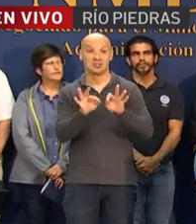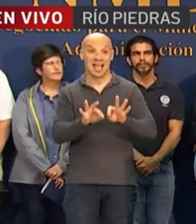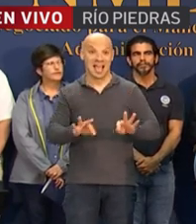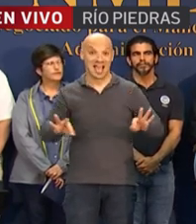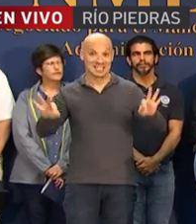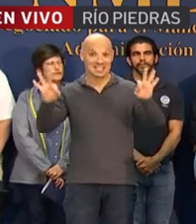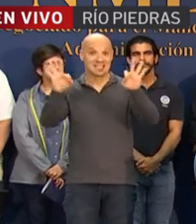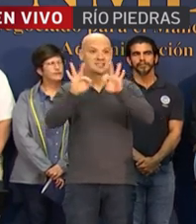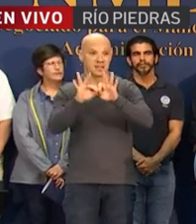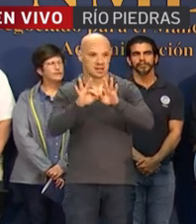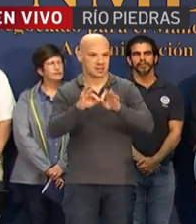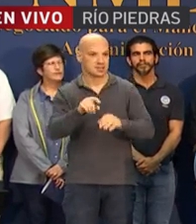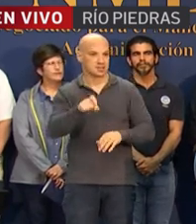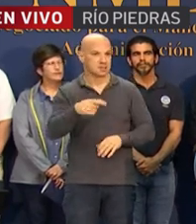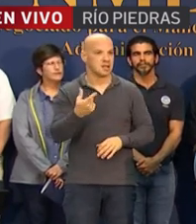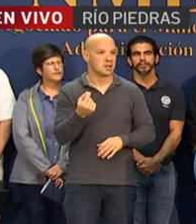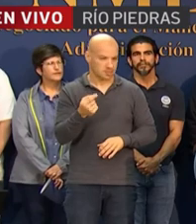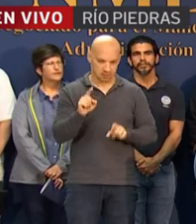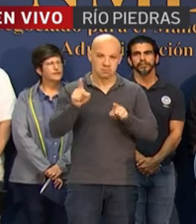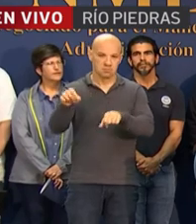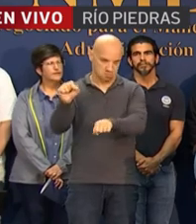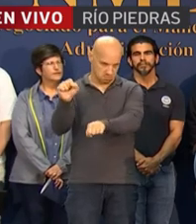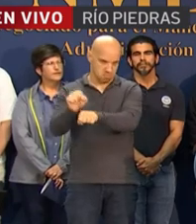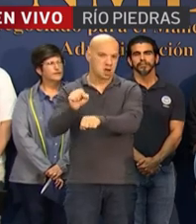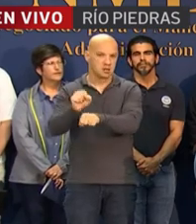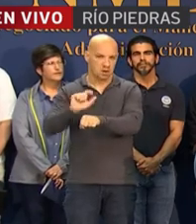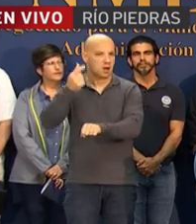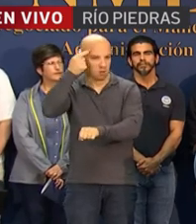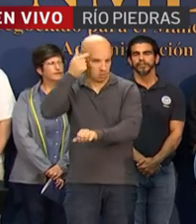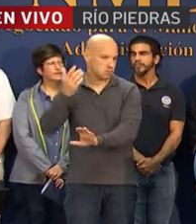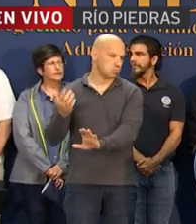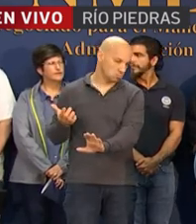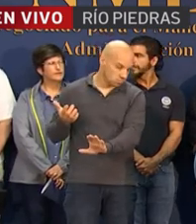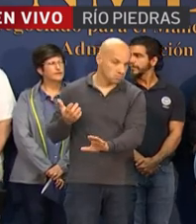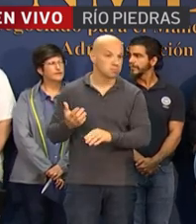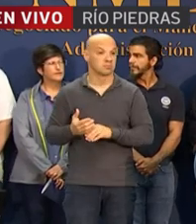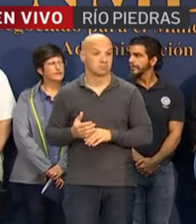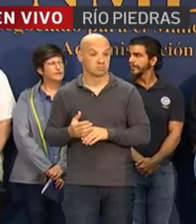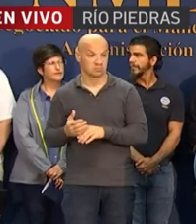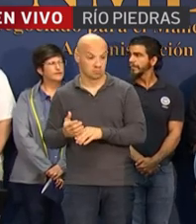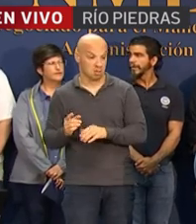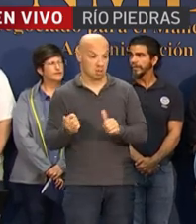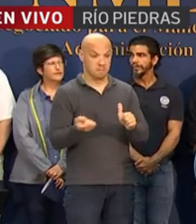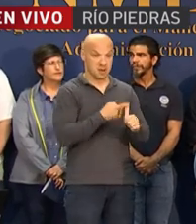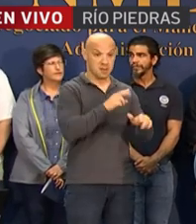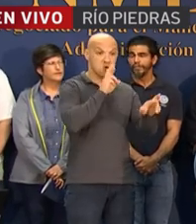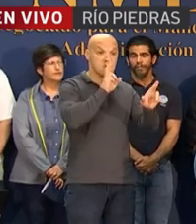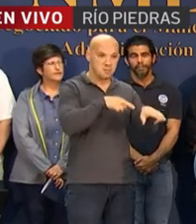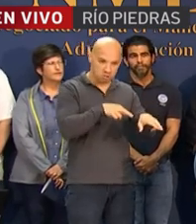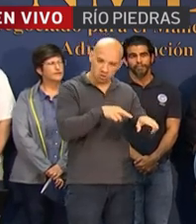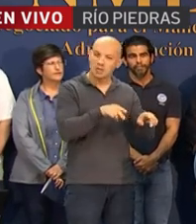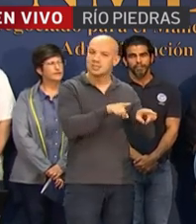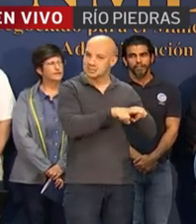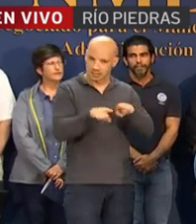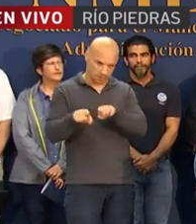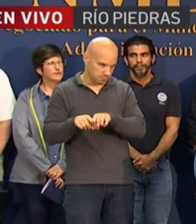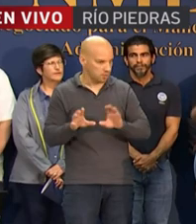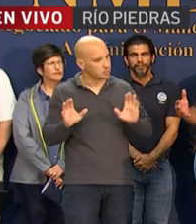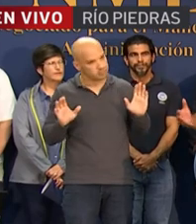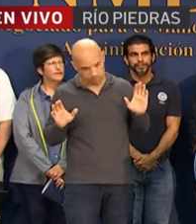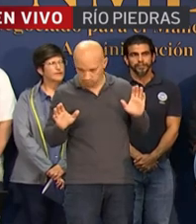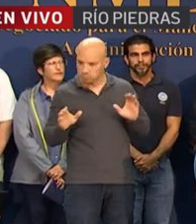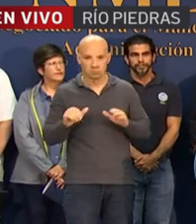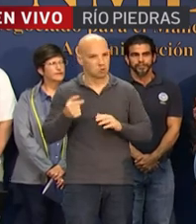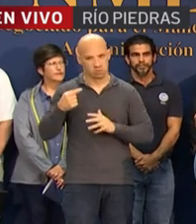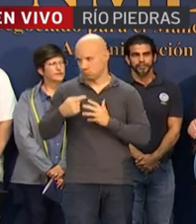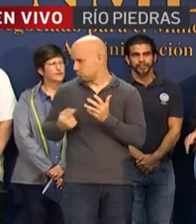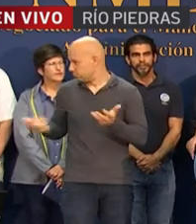PÚBLICOS NO TIENEN QUE